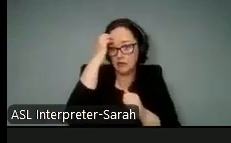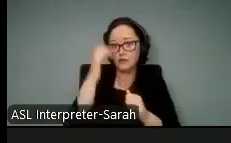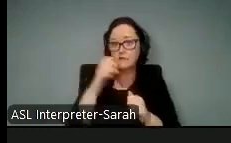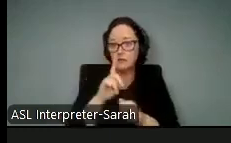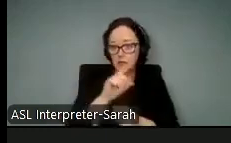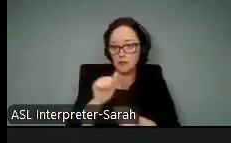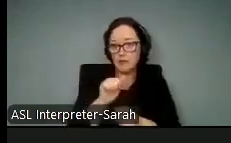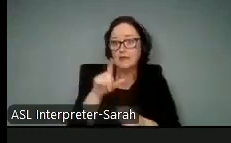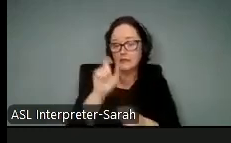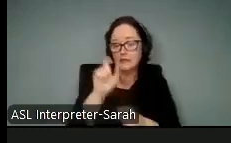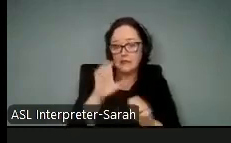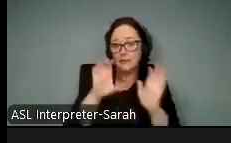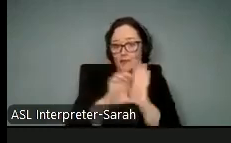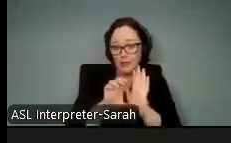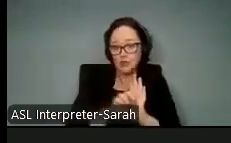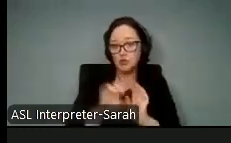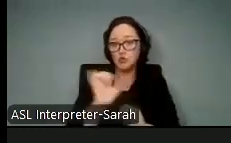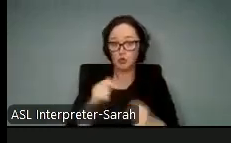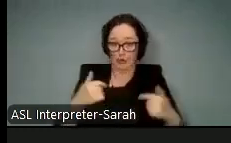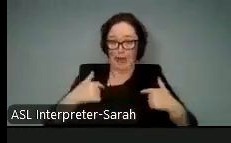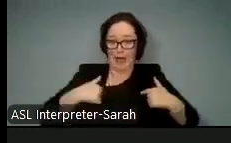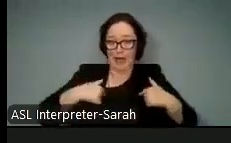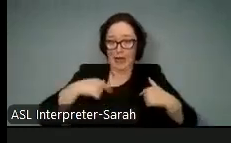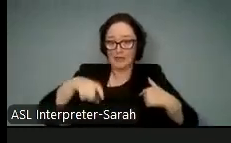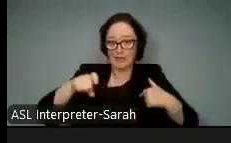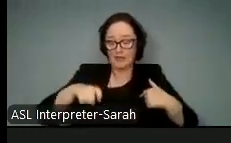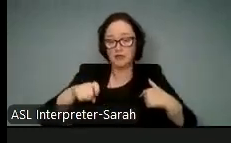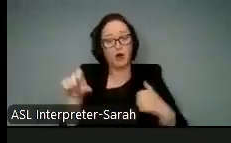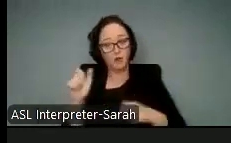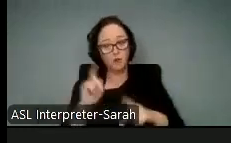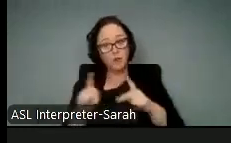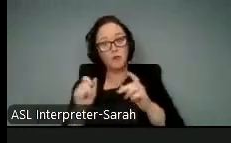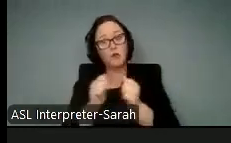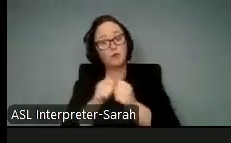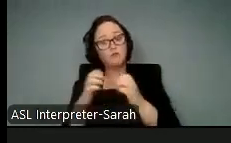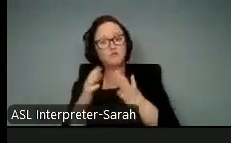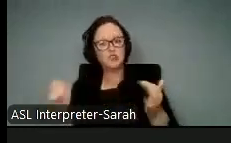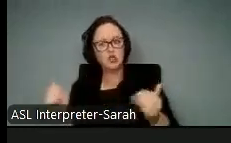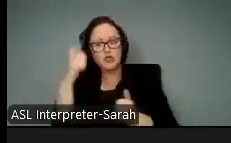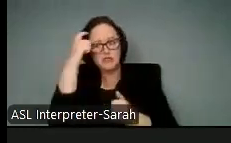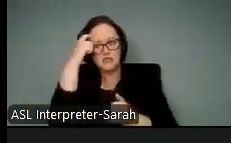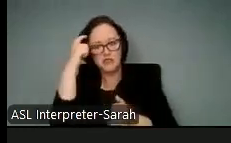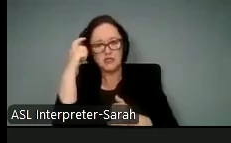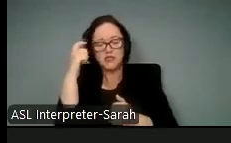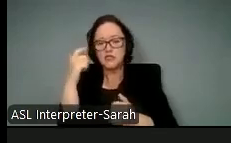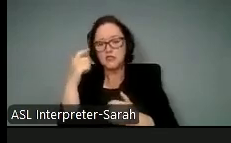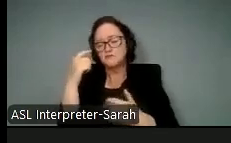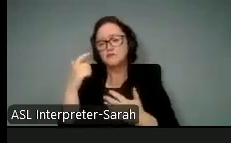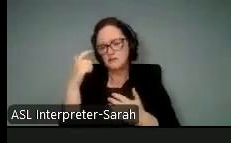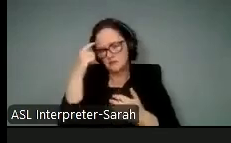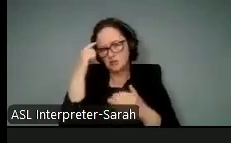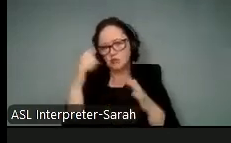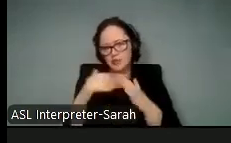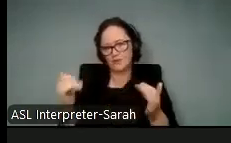other people I know who are neurodiverse need them. Most of us are visual learners so it's a balance.